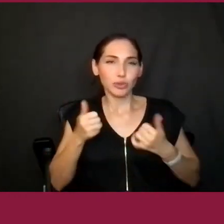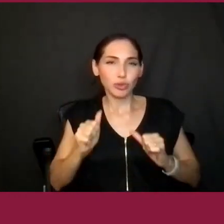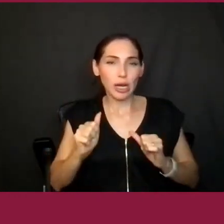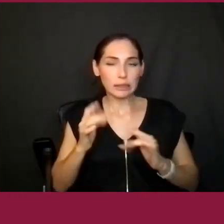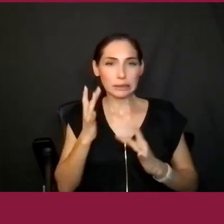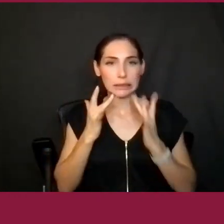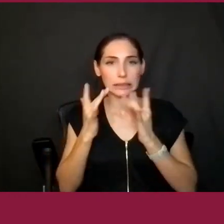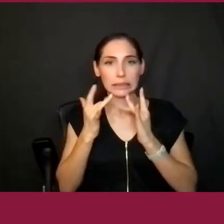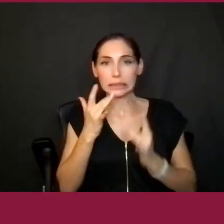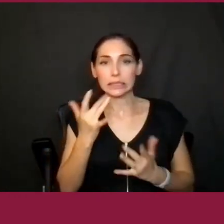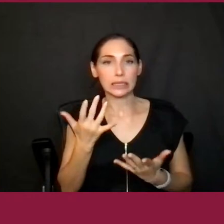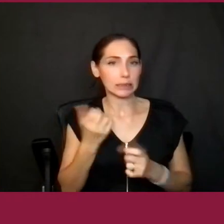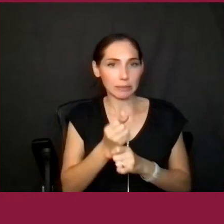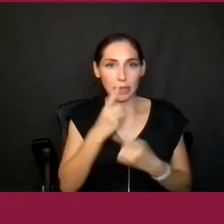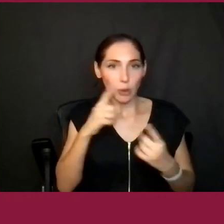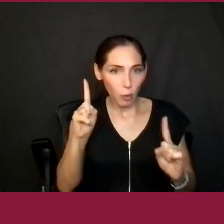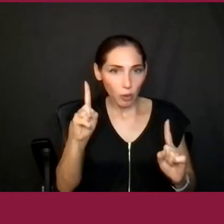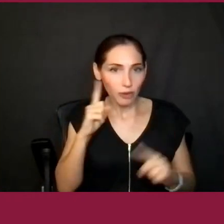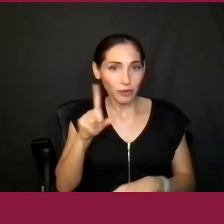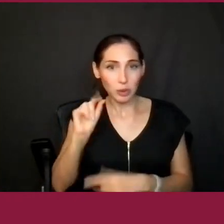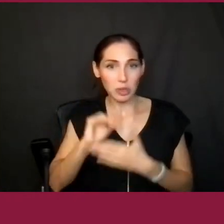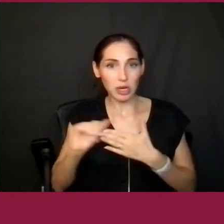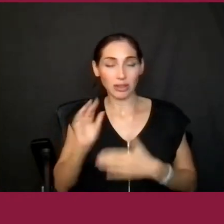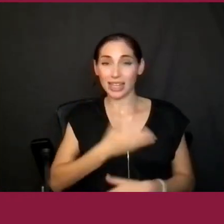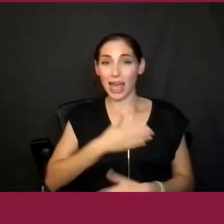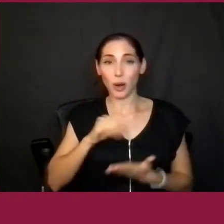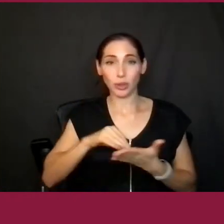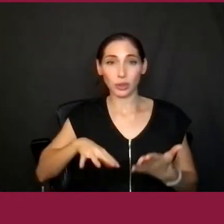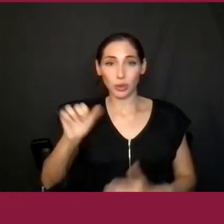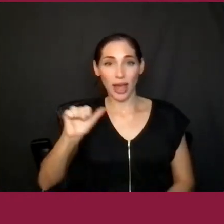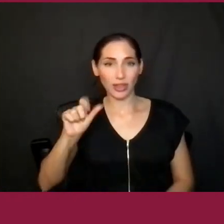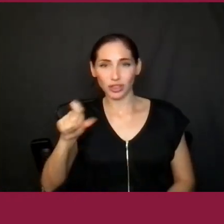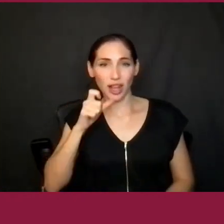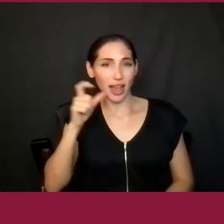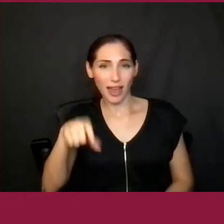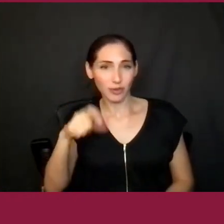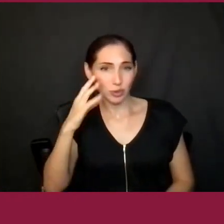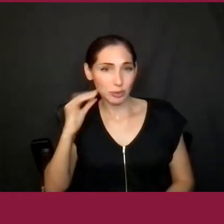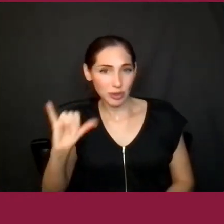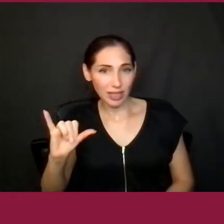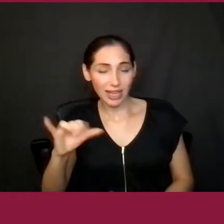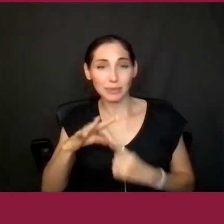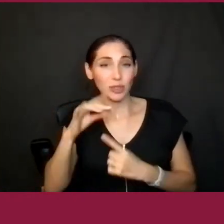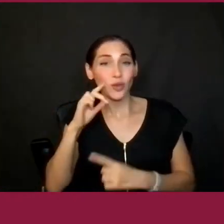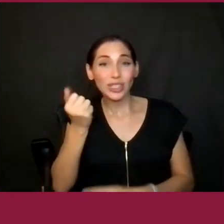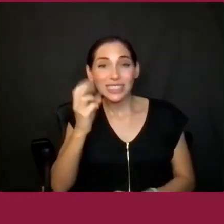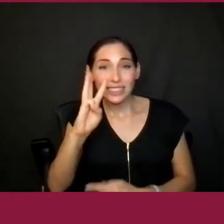and our athletes should not have to do that, especially when they're on a 16-hour trip.